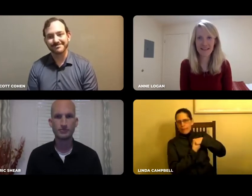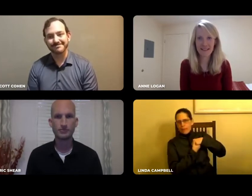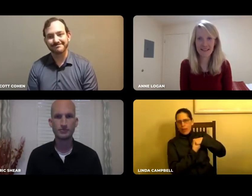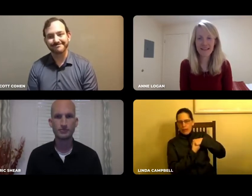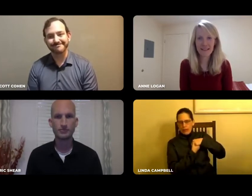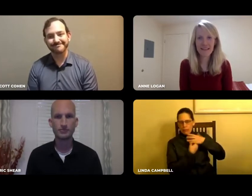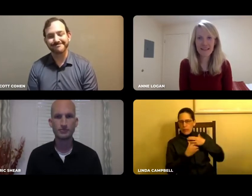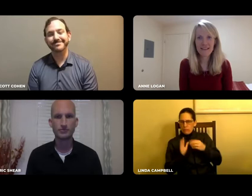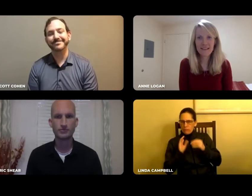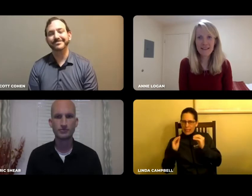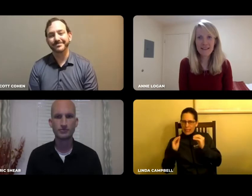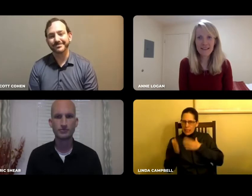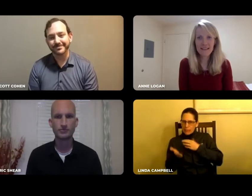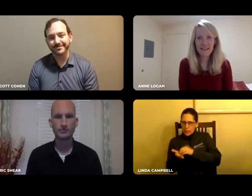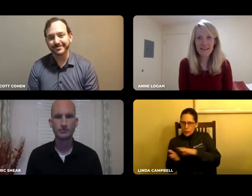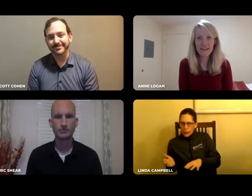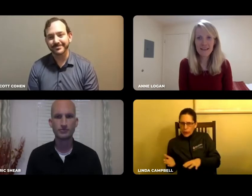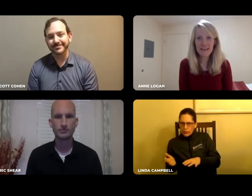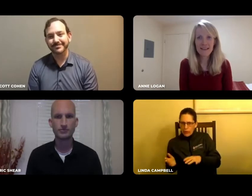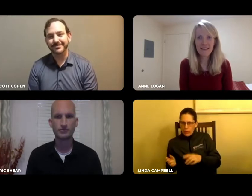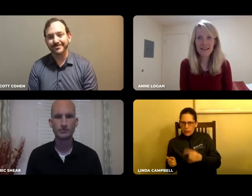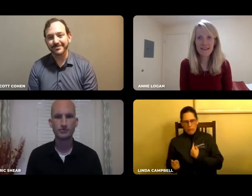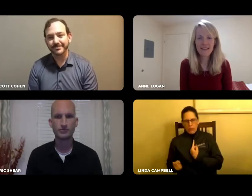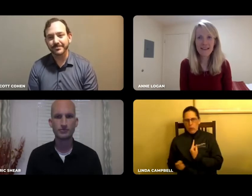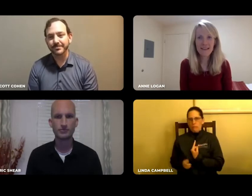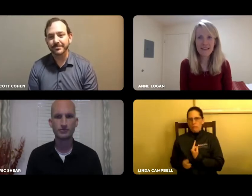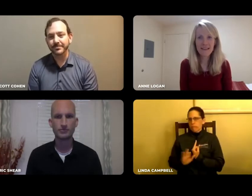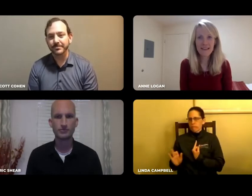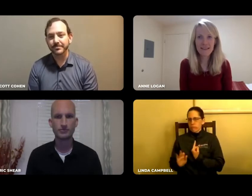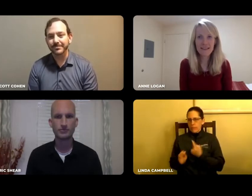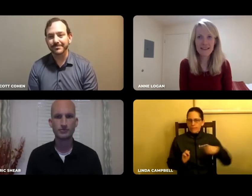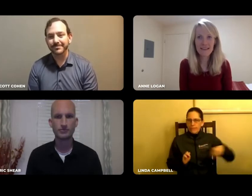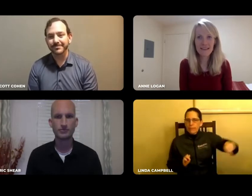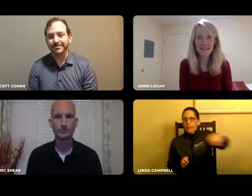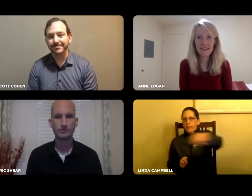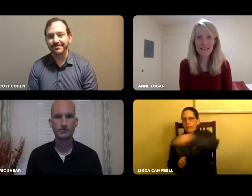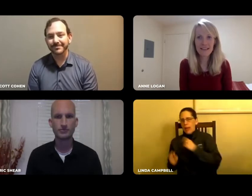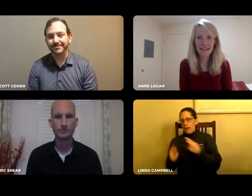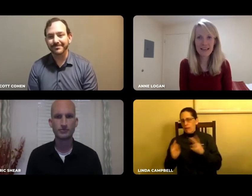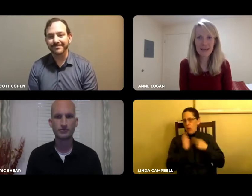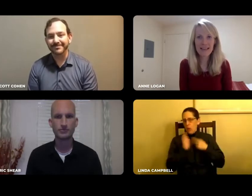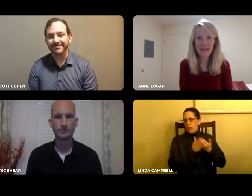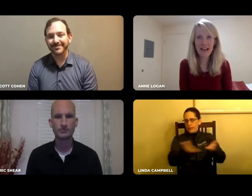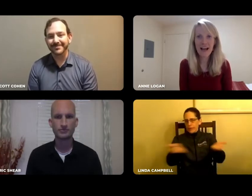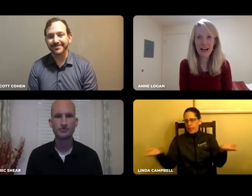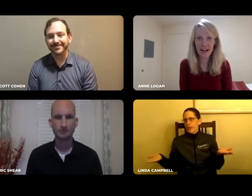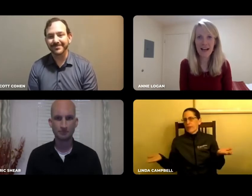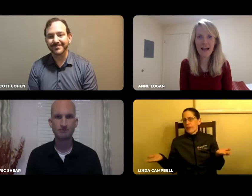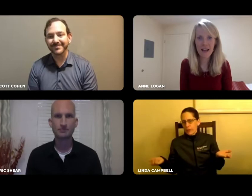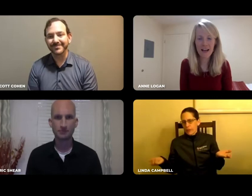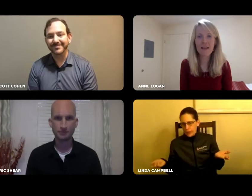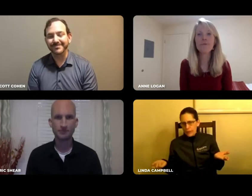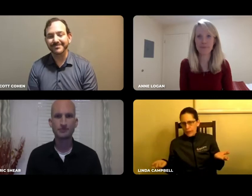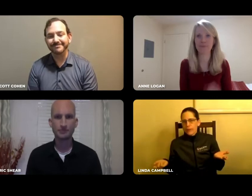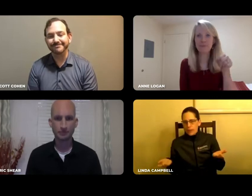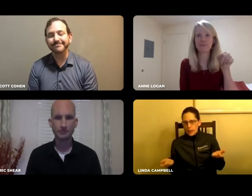It's incorporated into the way I teach my students.